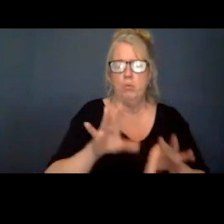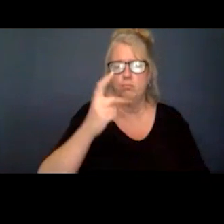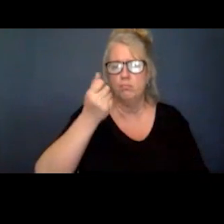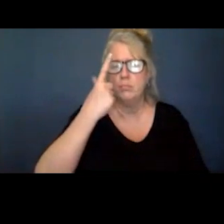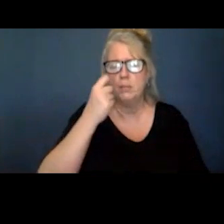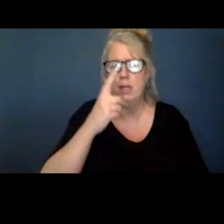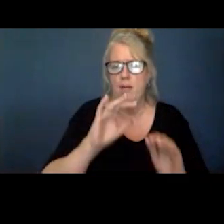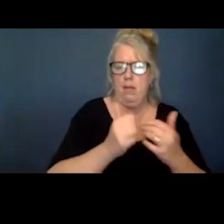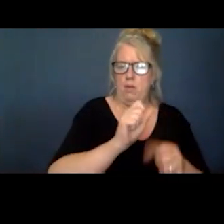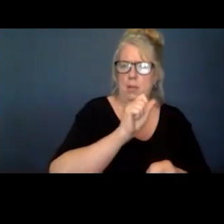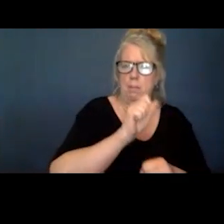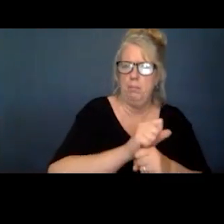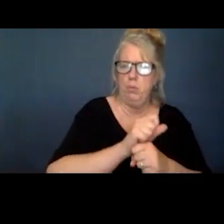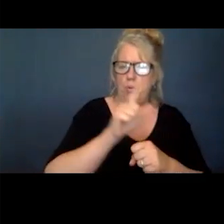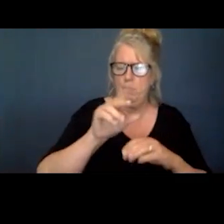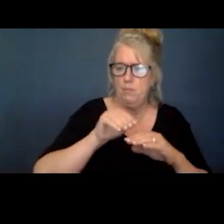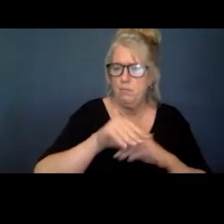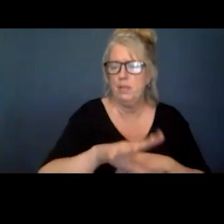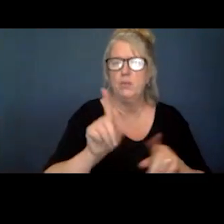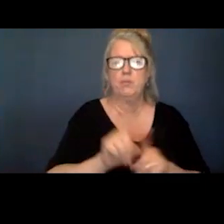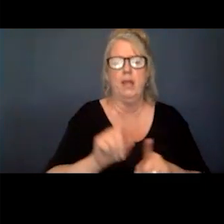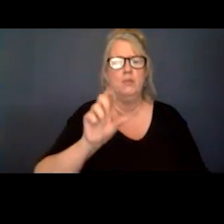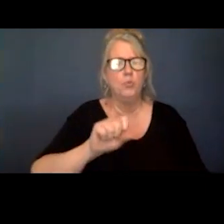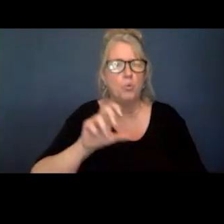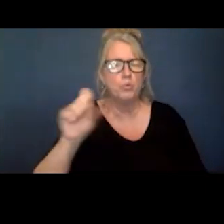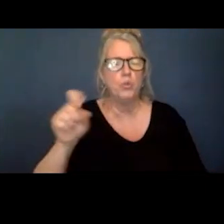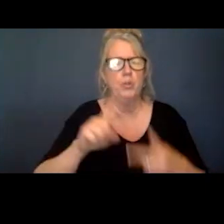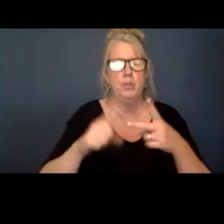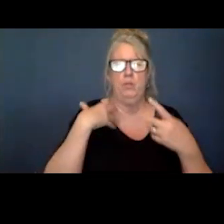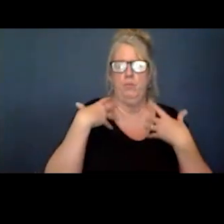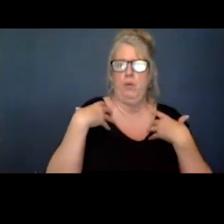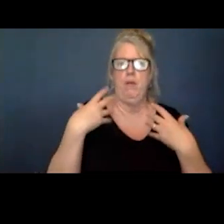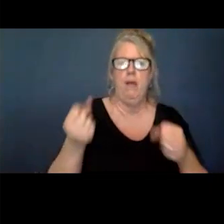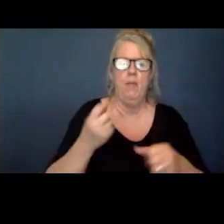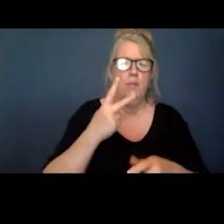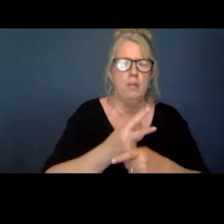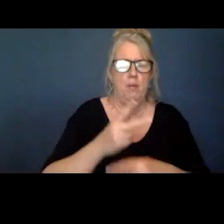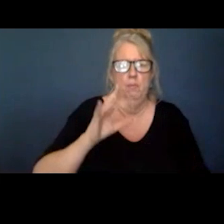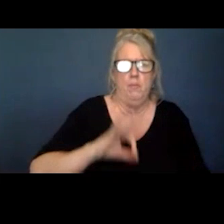employment might affect things like social security or health care benefits. You don't